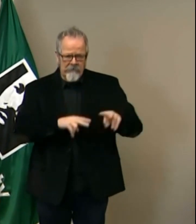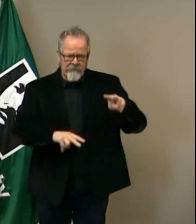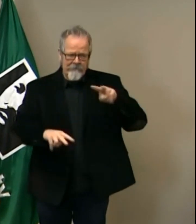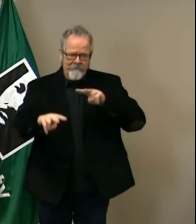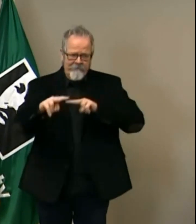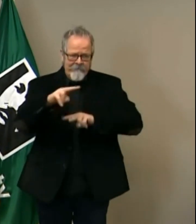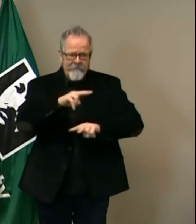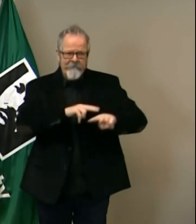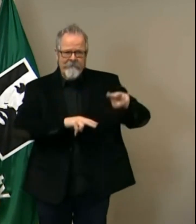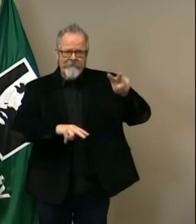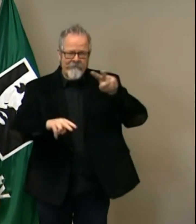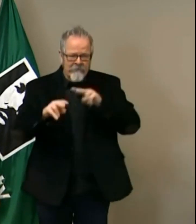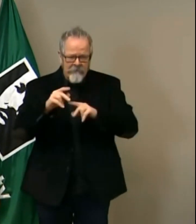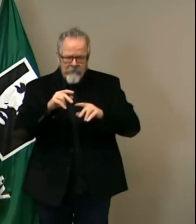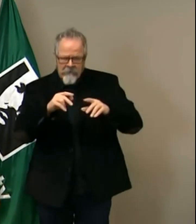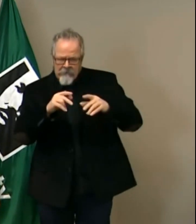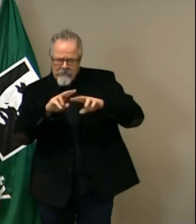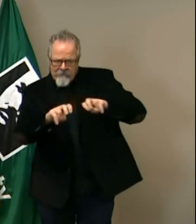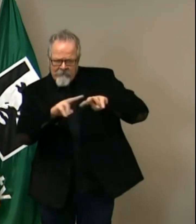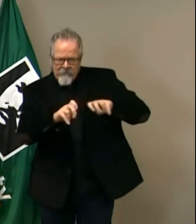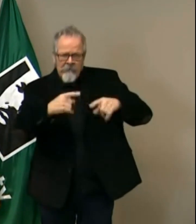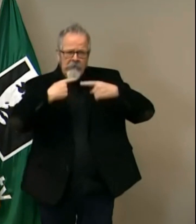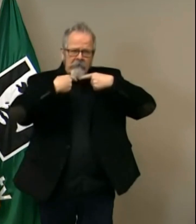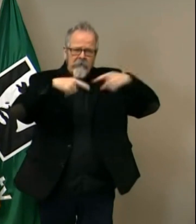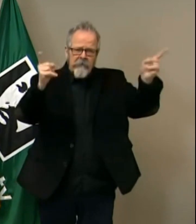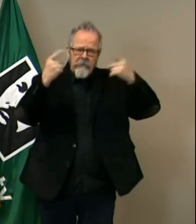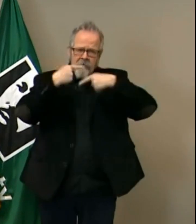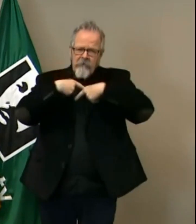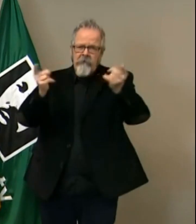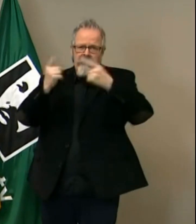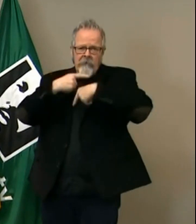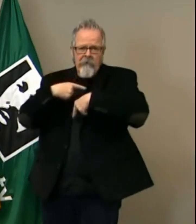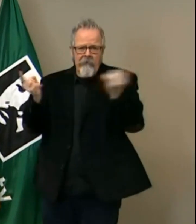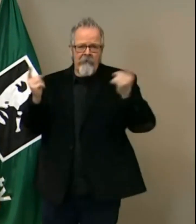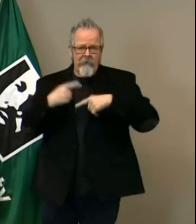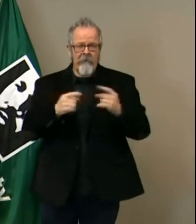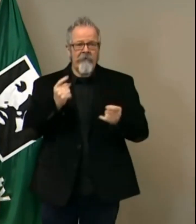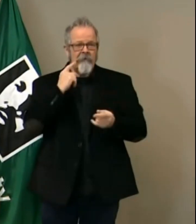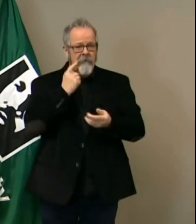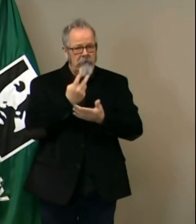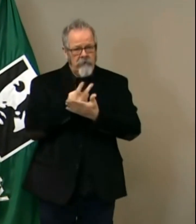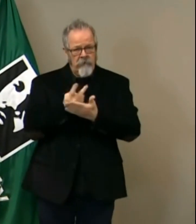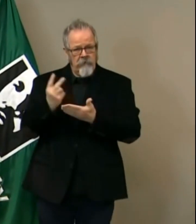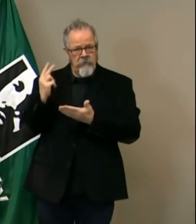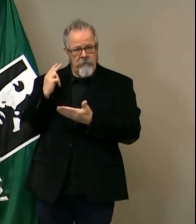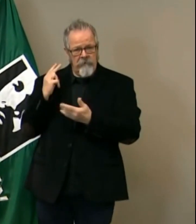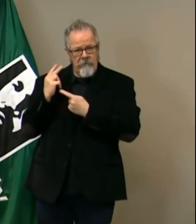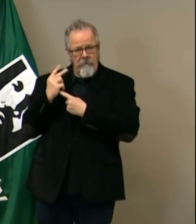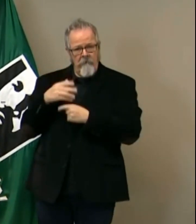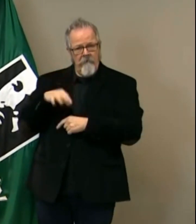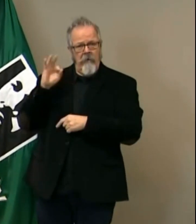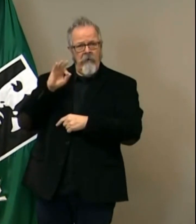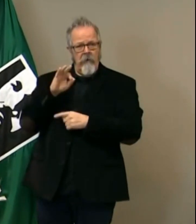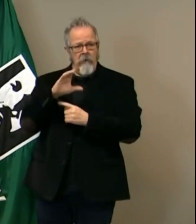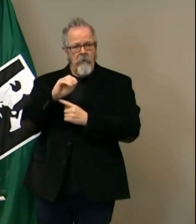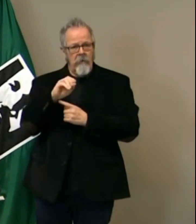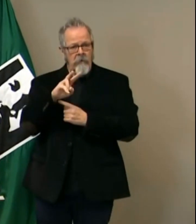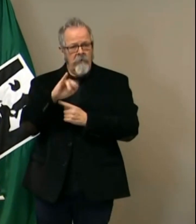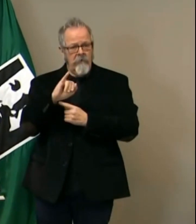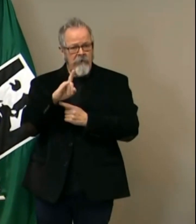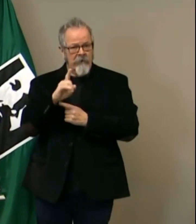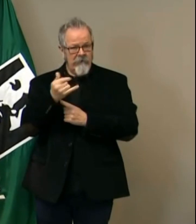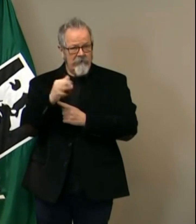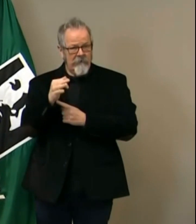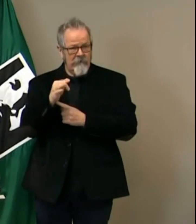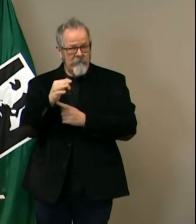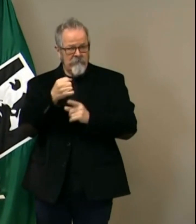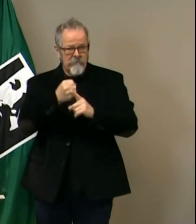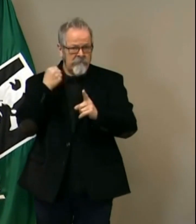home in Kirkland a lot has challenges I want to first extend our condolences to